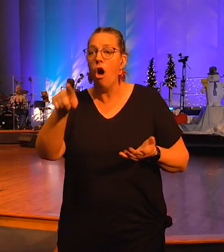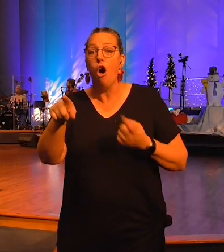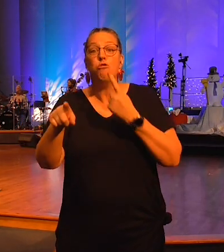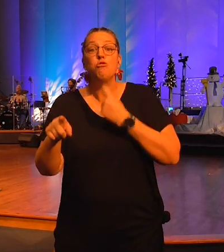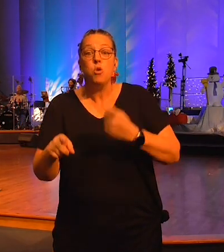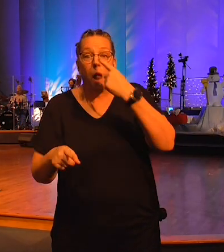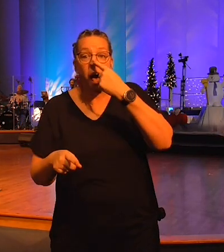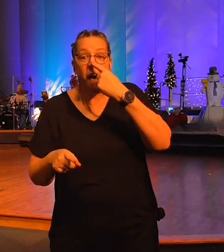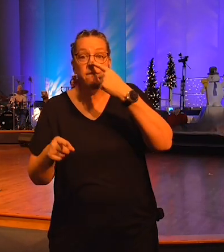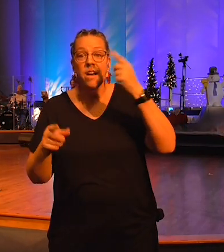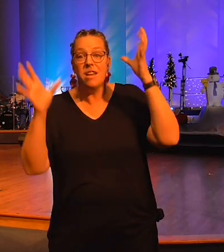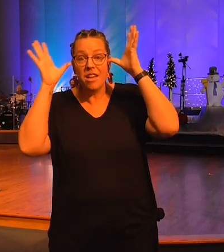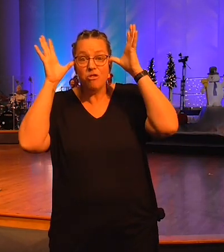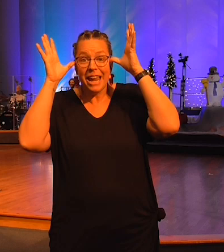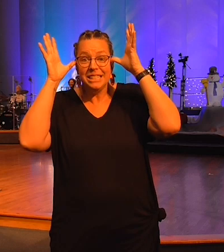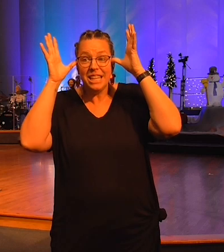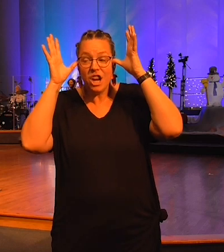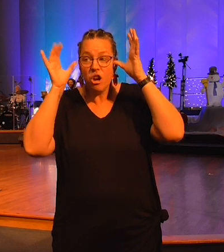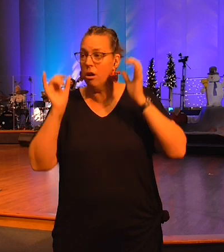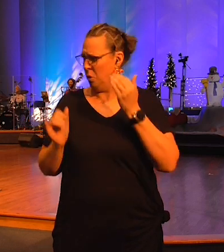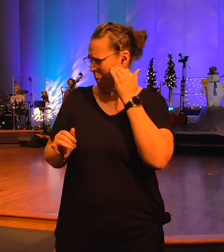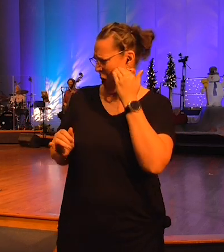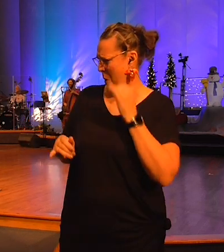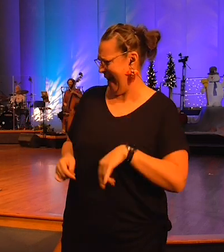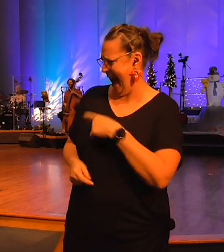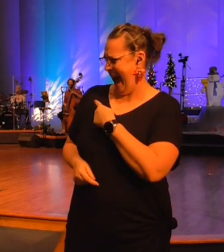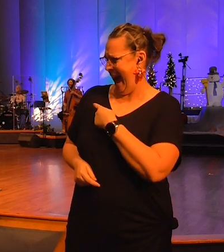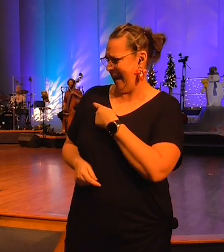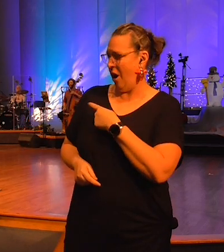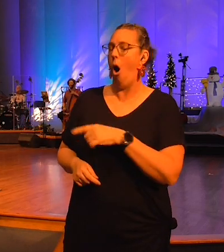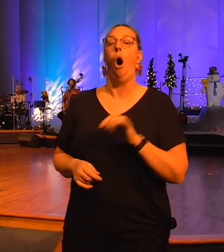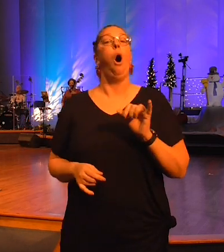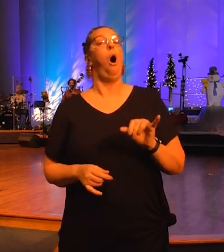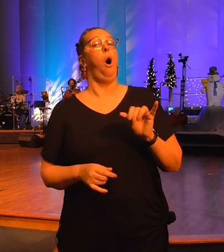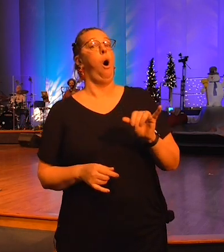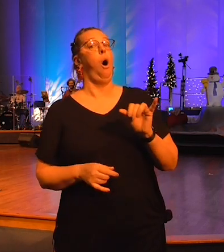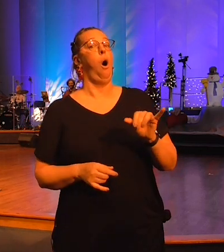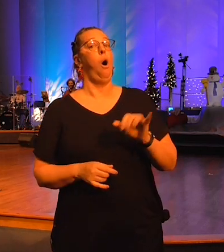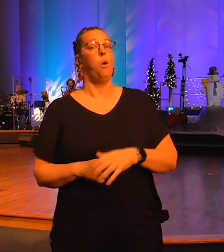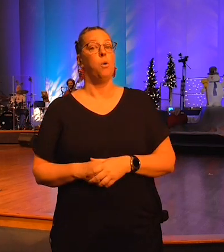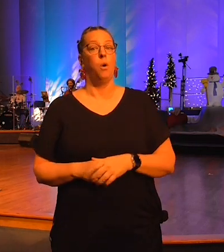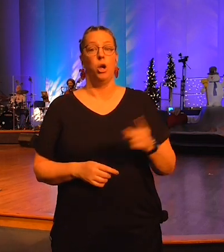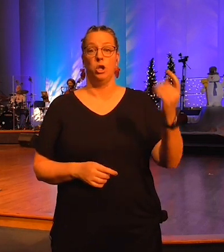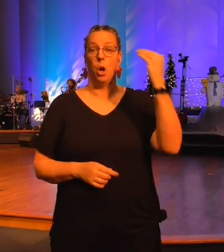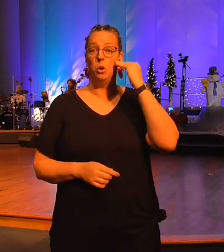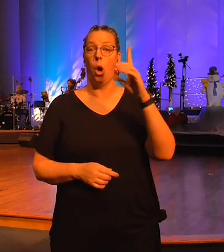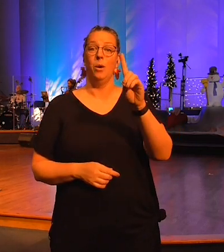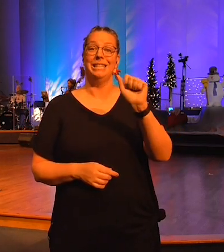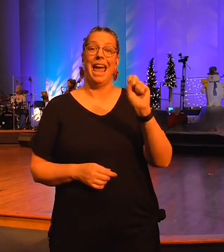reindeer Rudolph the red noos reindeer do we know that one we